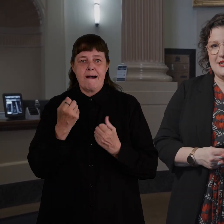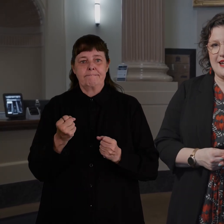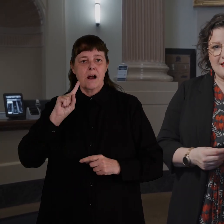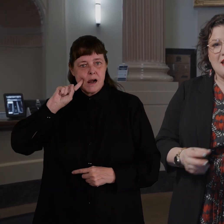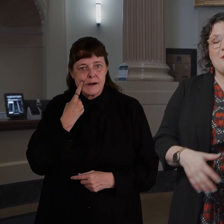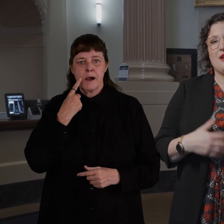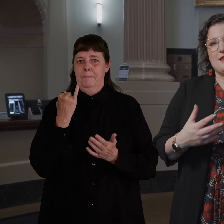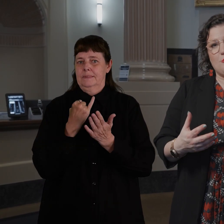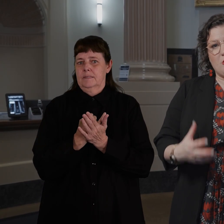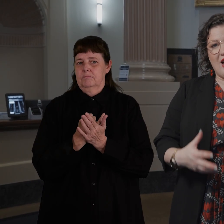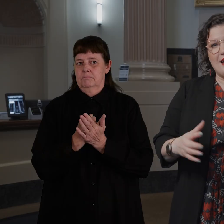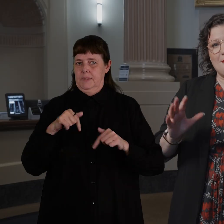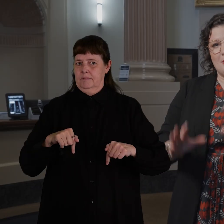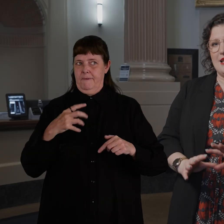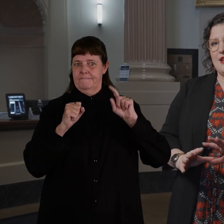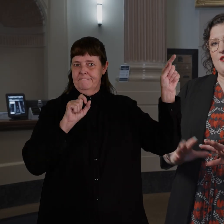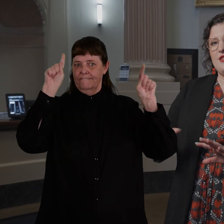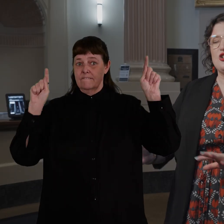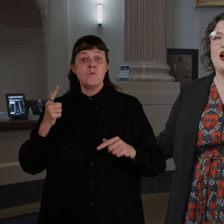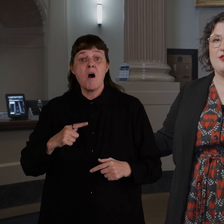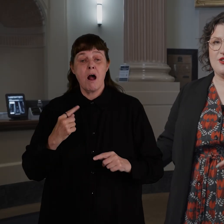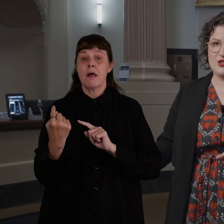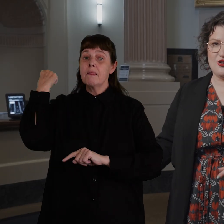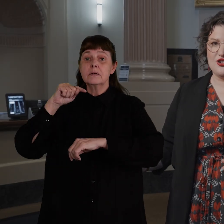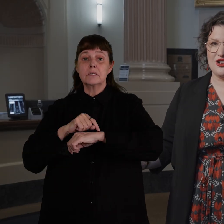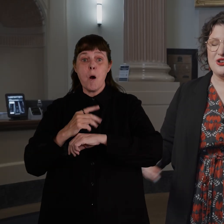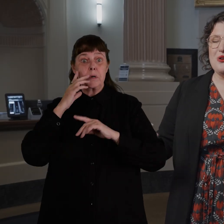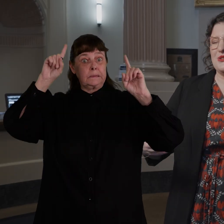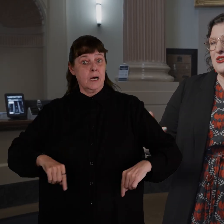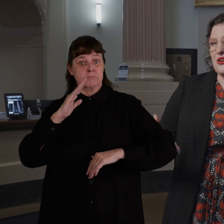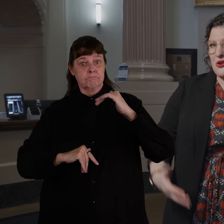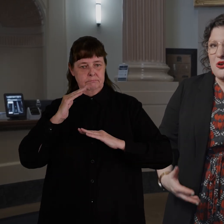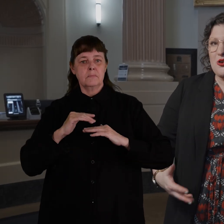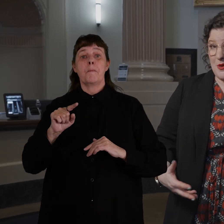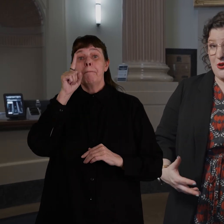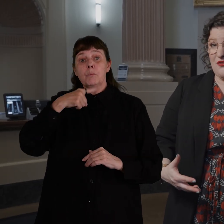precinct, because the prevailing belief at the time of construction was that only God could be